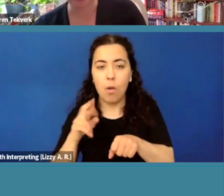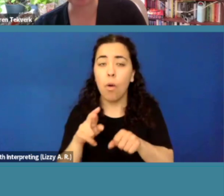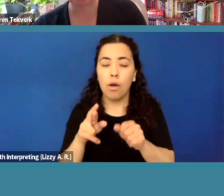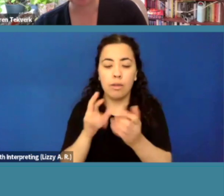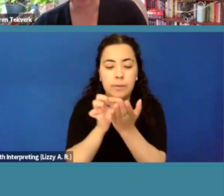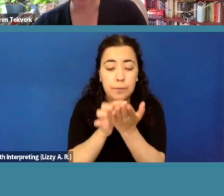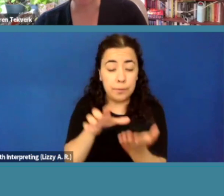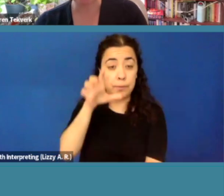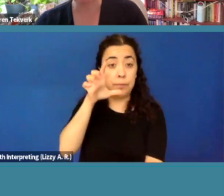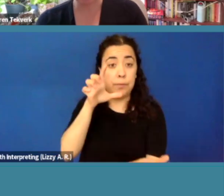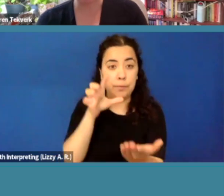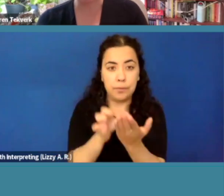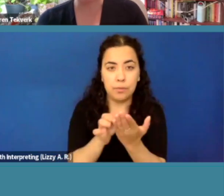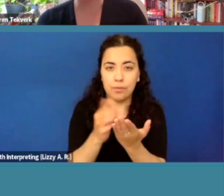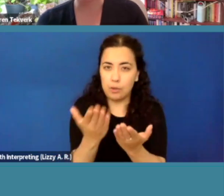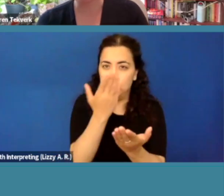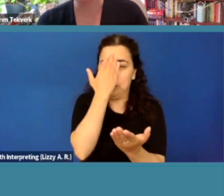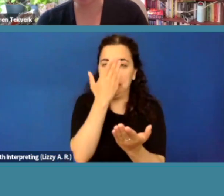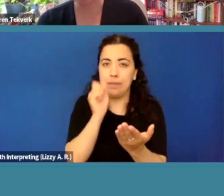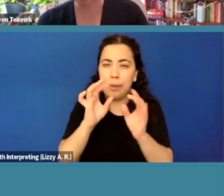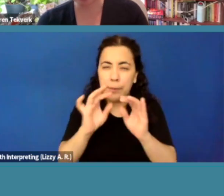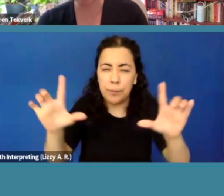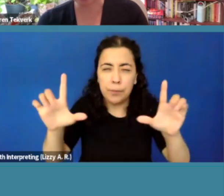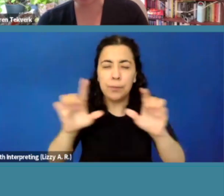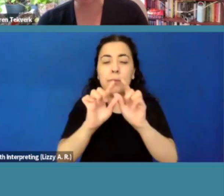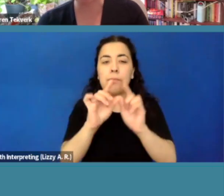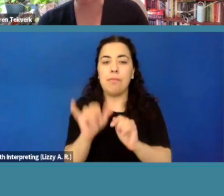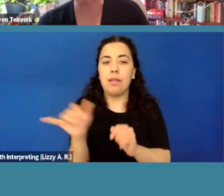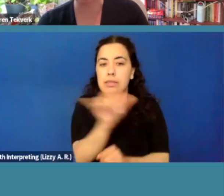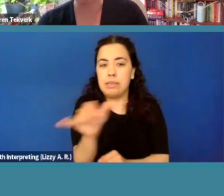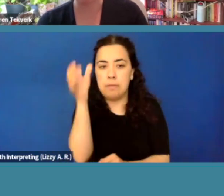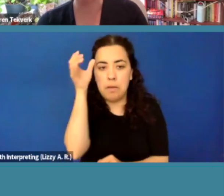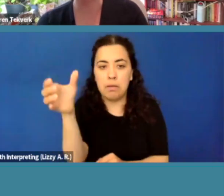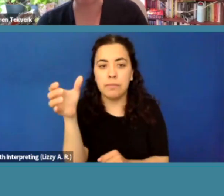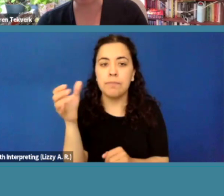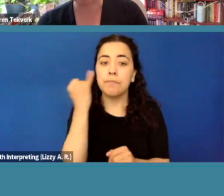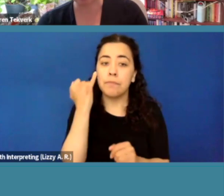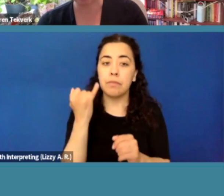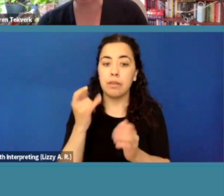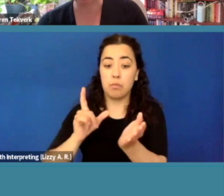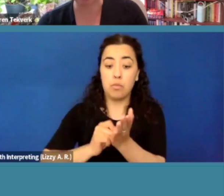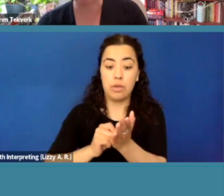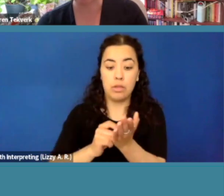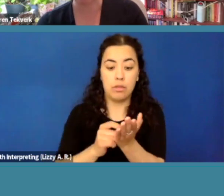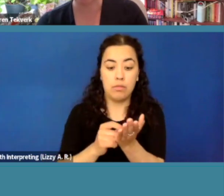In the same vein, large print versions of items are fabulous to provide,